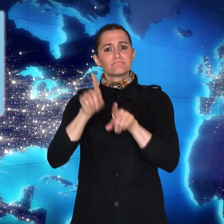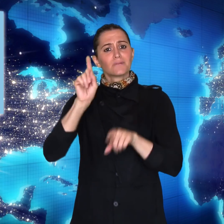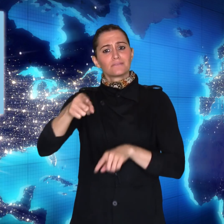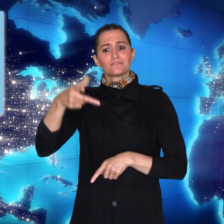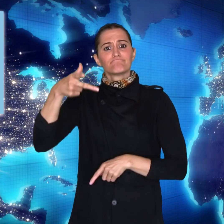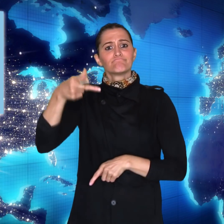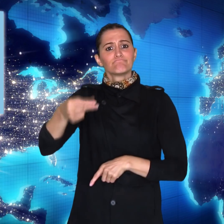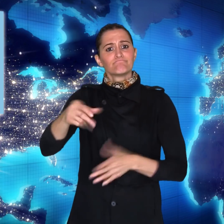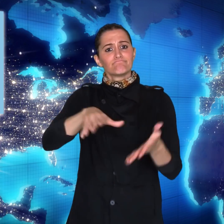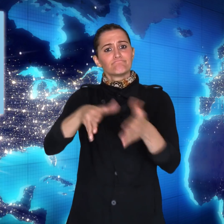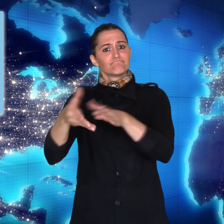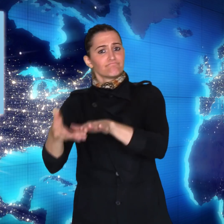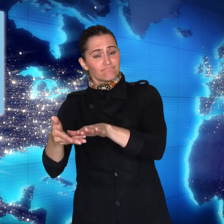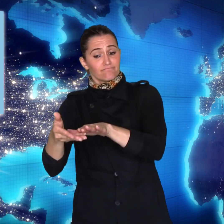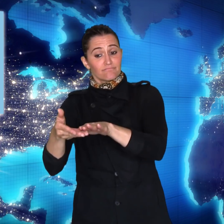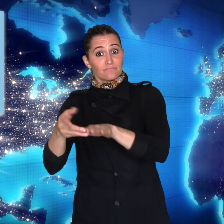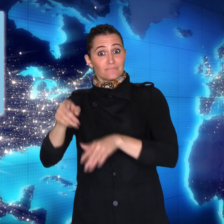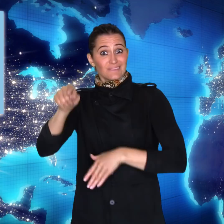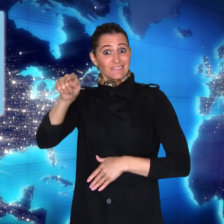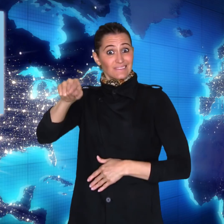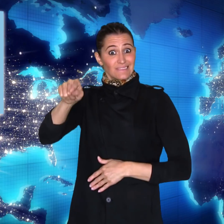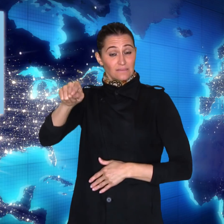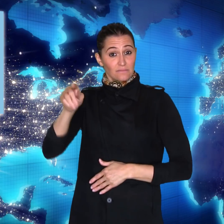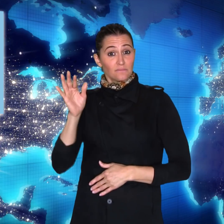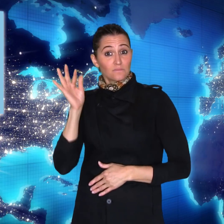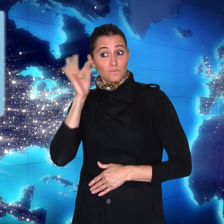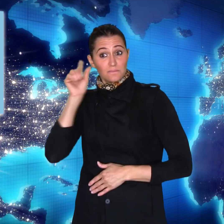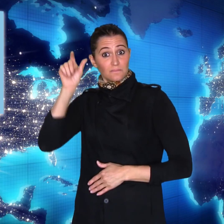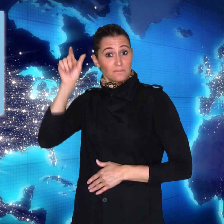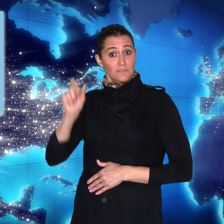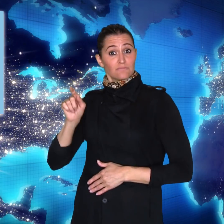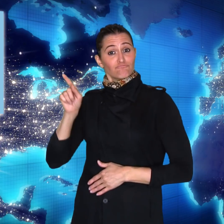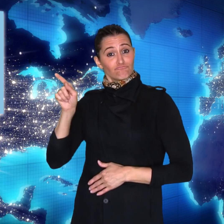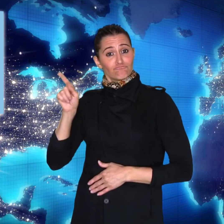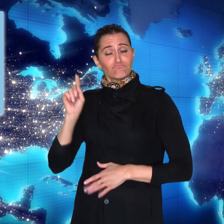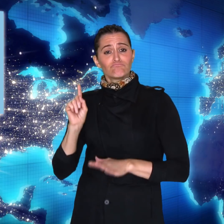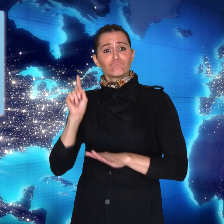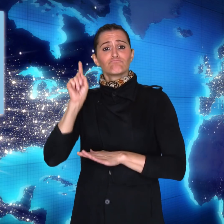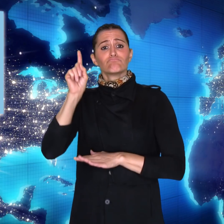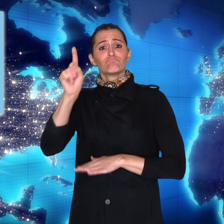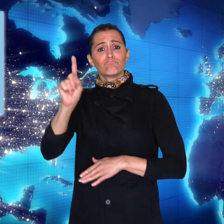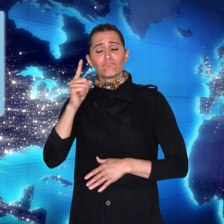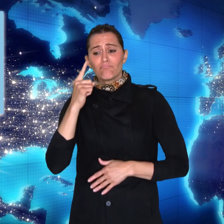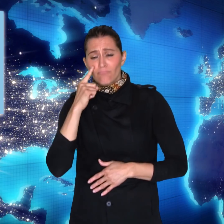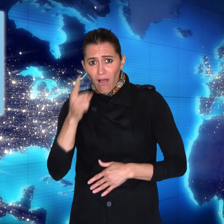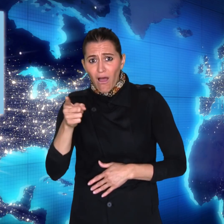The genes that control the dog’s black